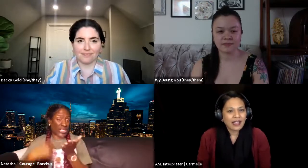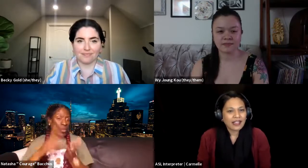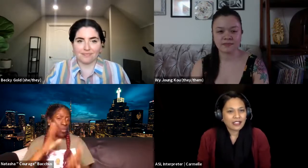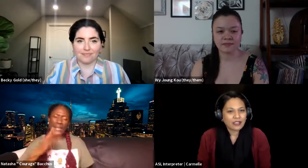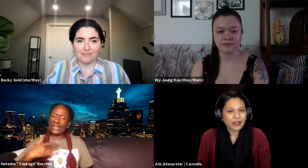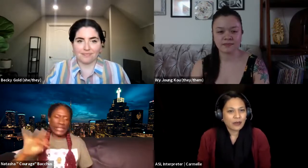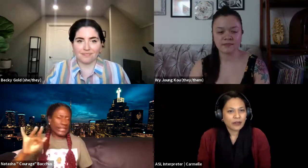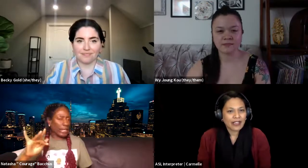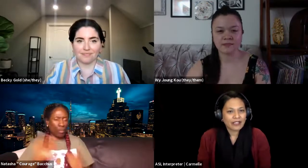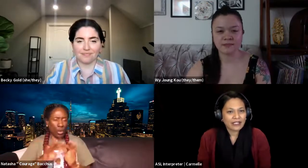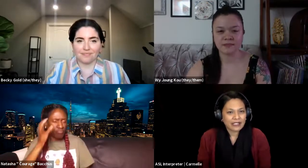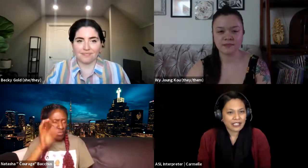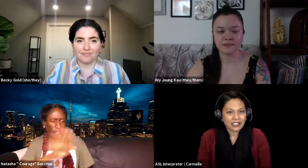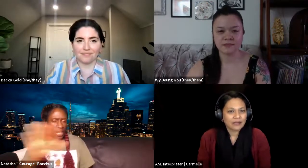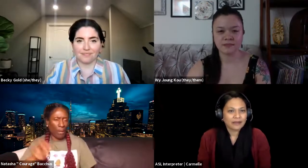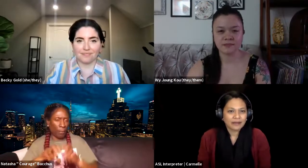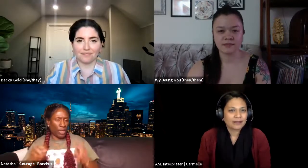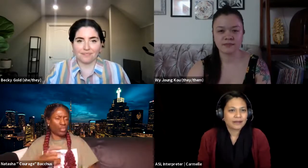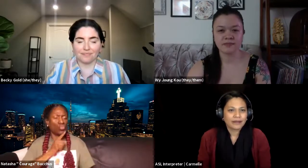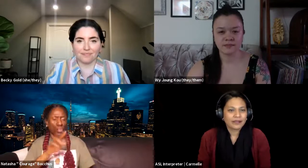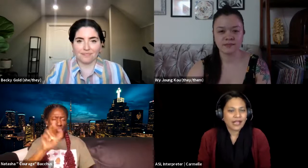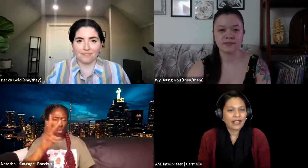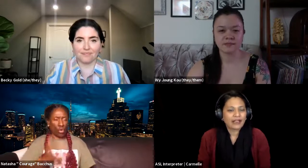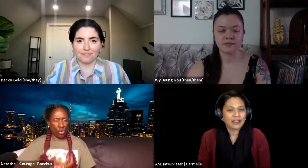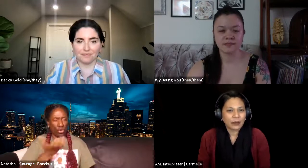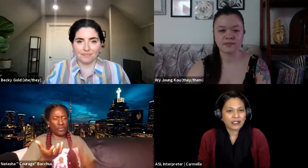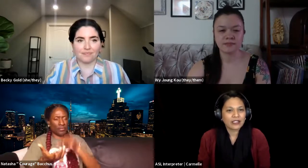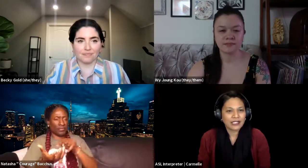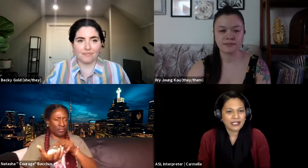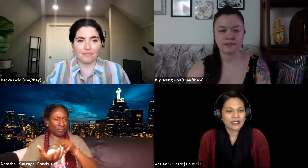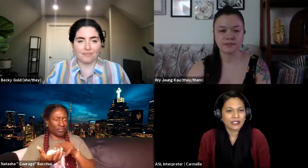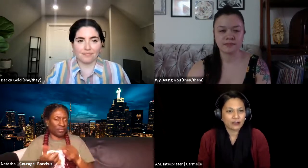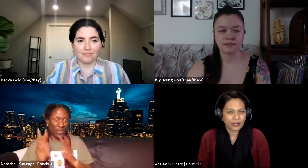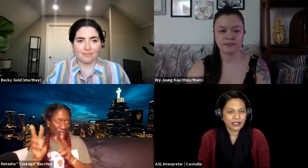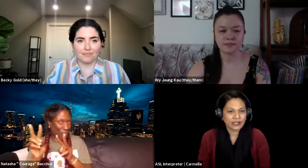and it's quite important to have this discussion and it's important to listen to these voices